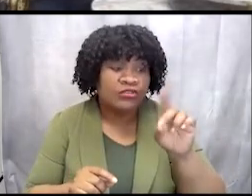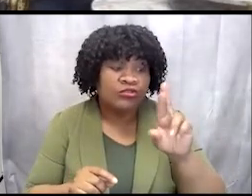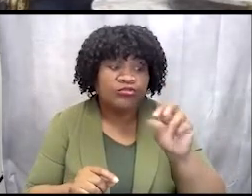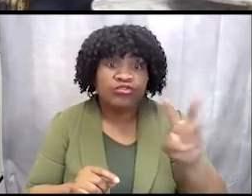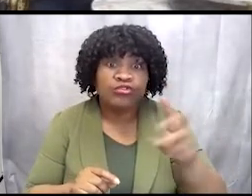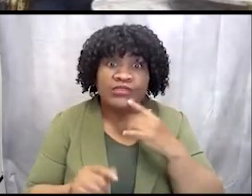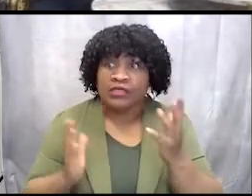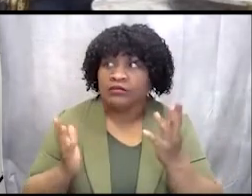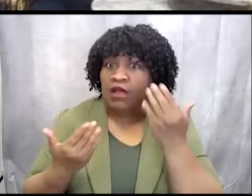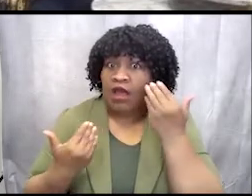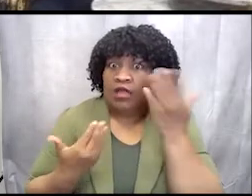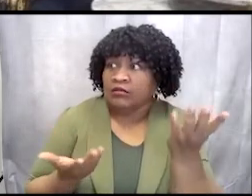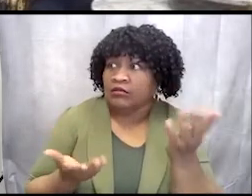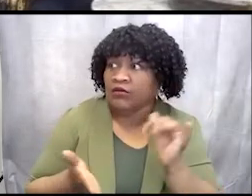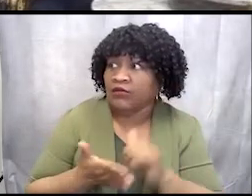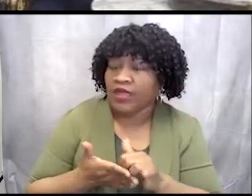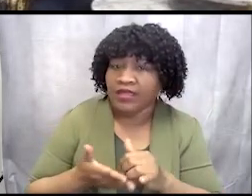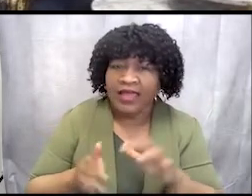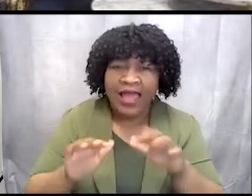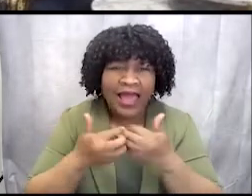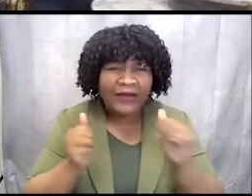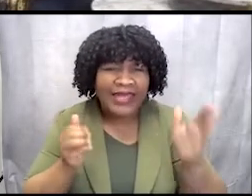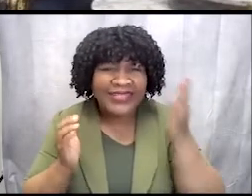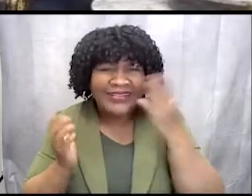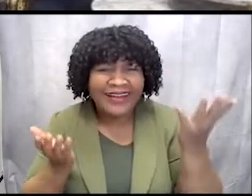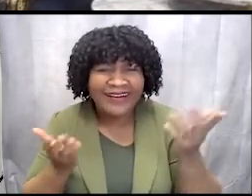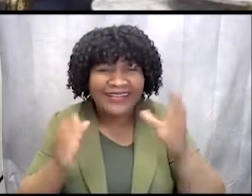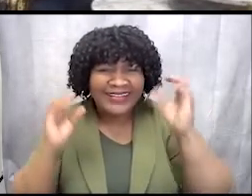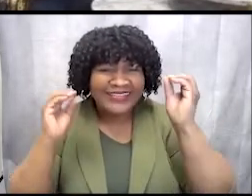Why would he have known that? He was never taught that.